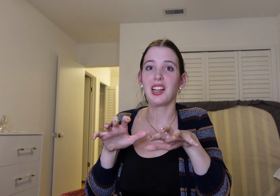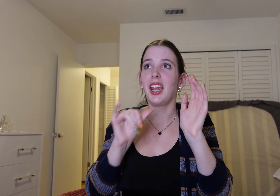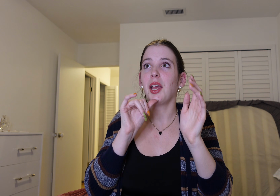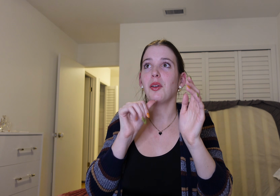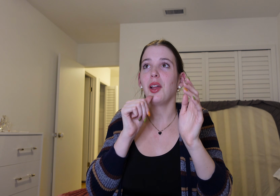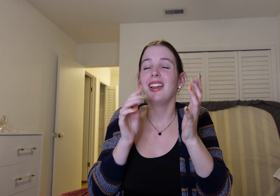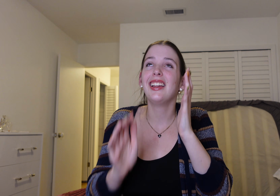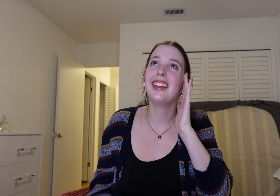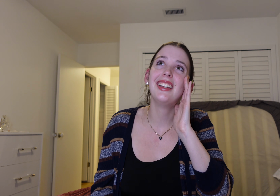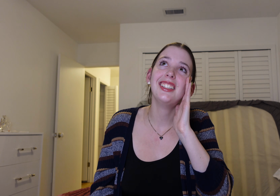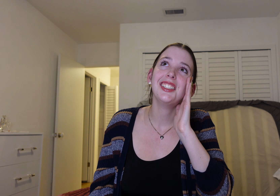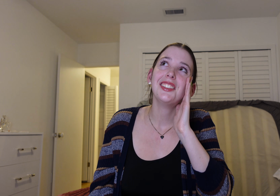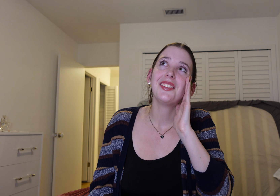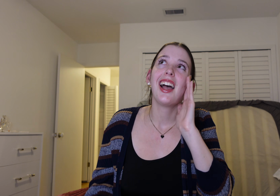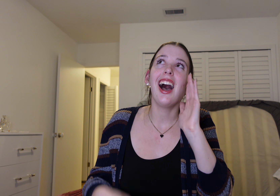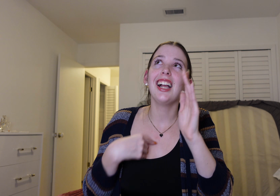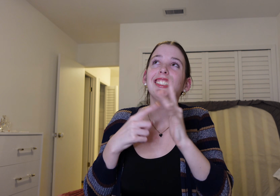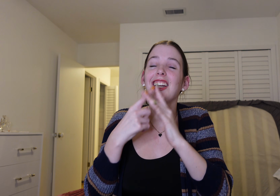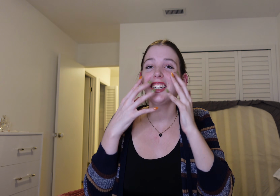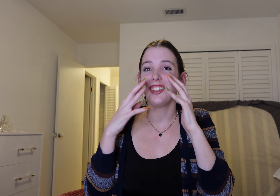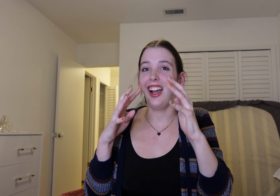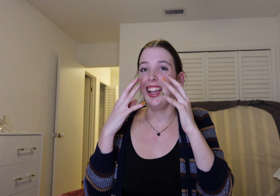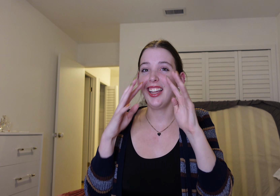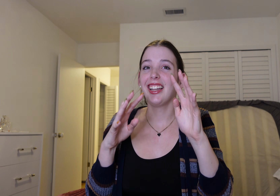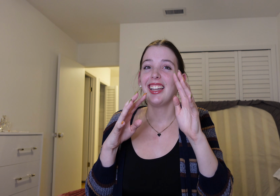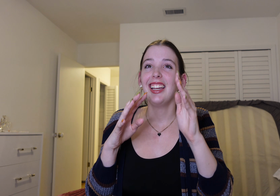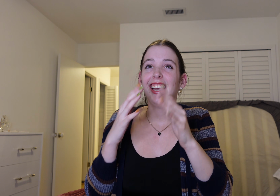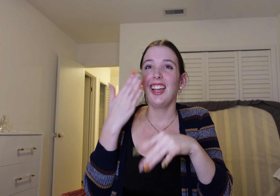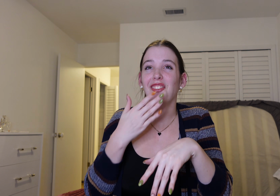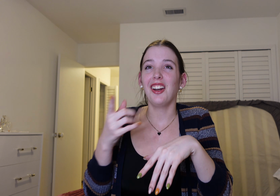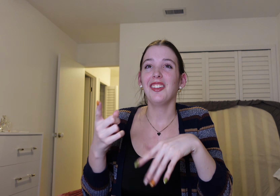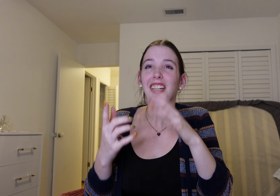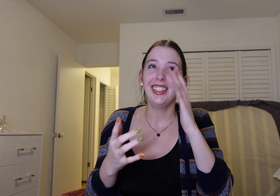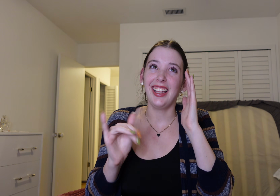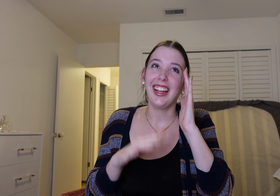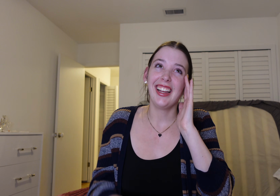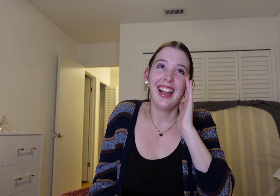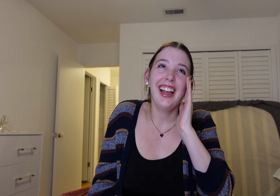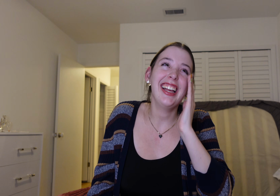like it, I started crying in front of her like